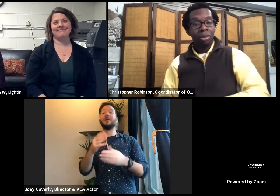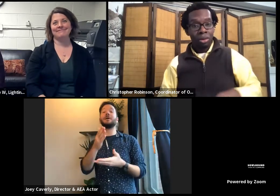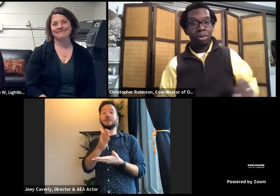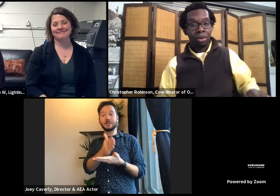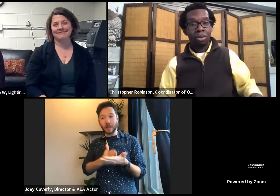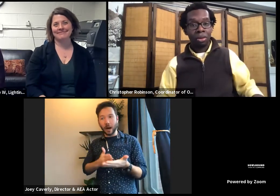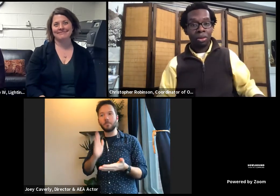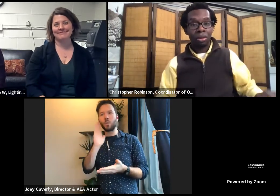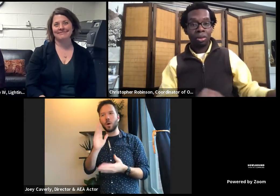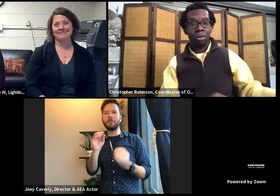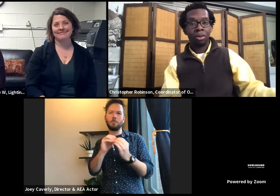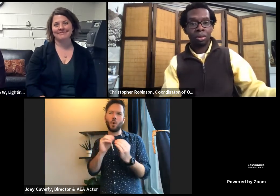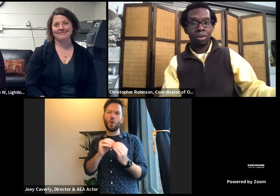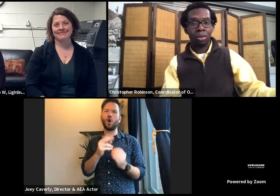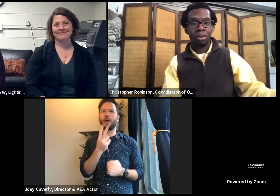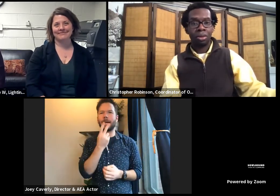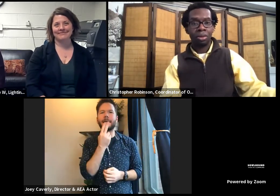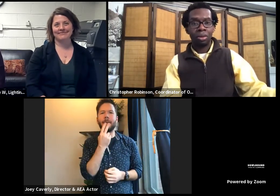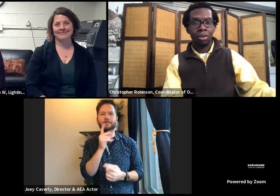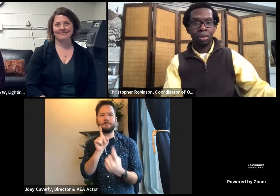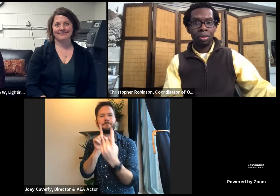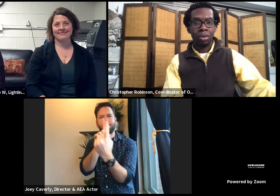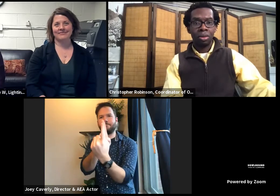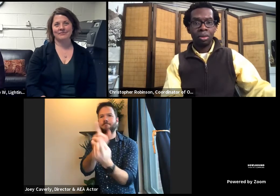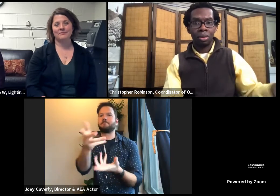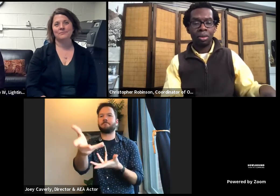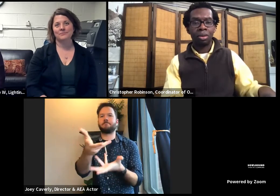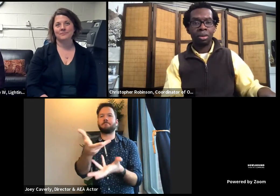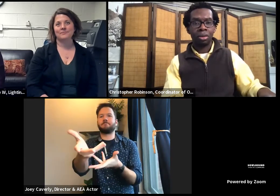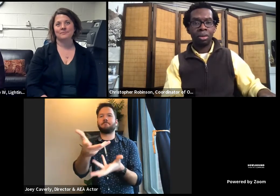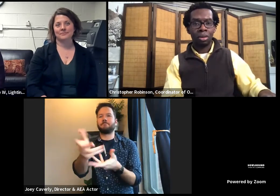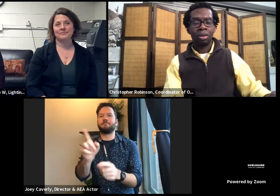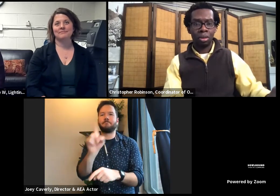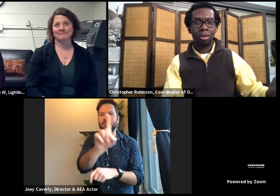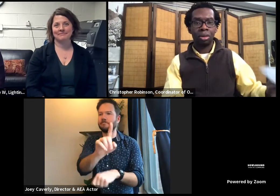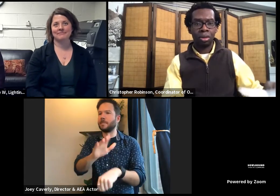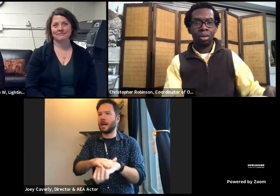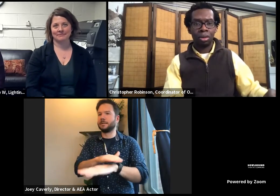that are just moving around on stage. Some directors have a more intimate approach.